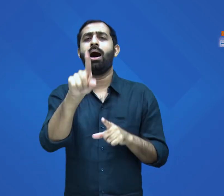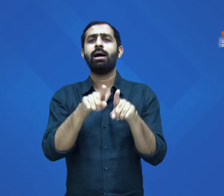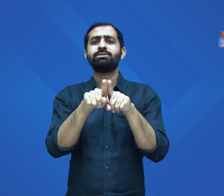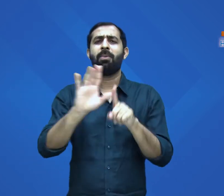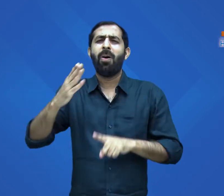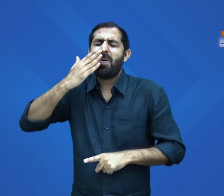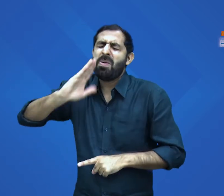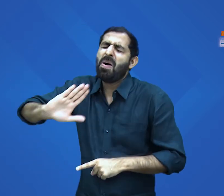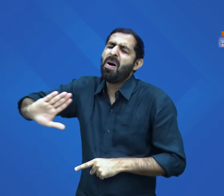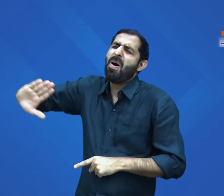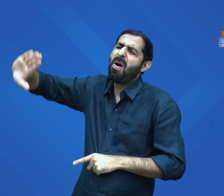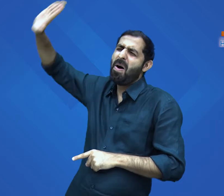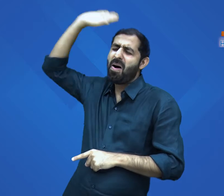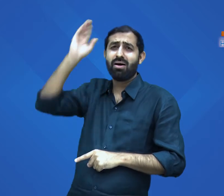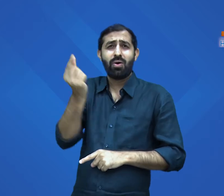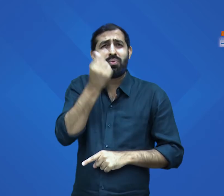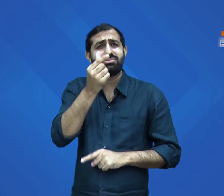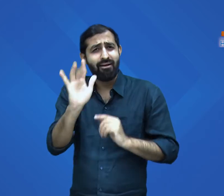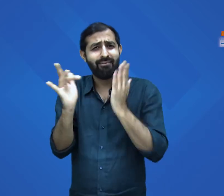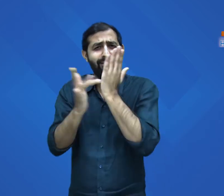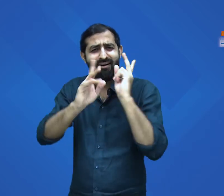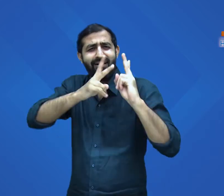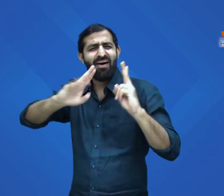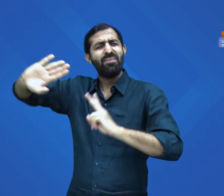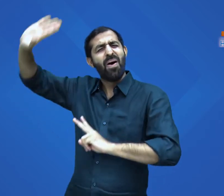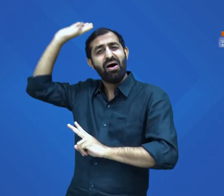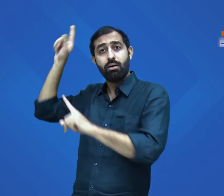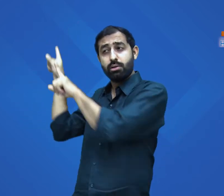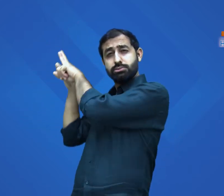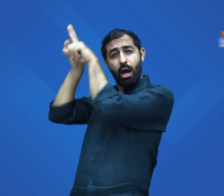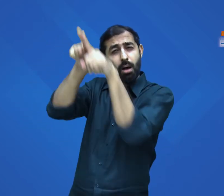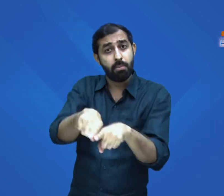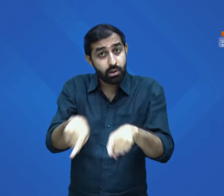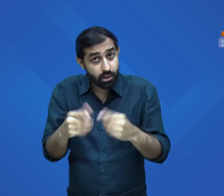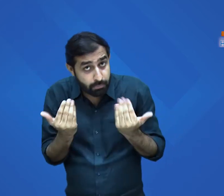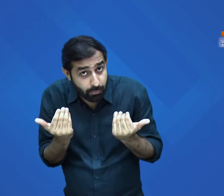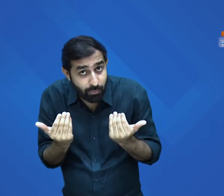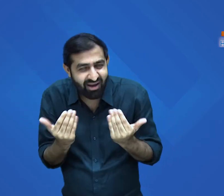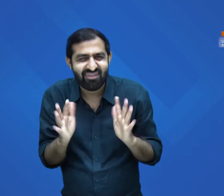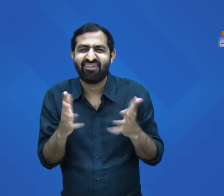Let me give you an example. Technologies used in older days are not the same today.